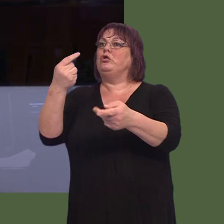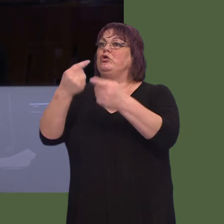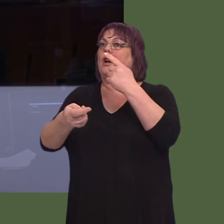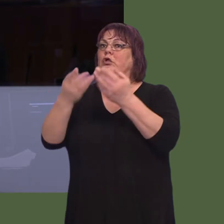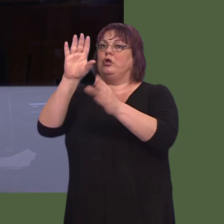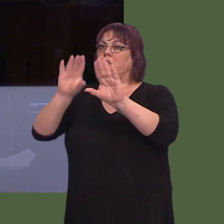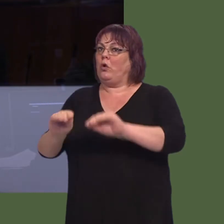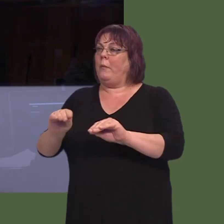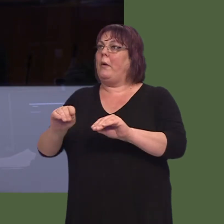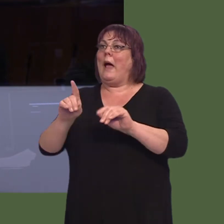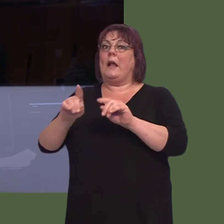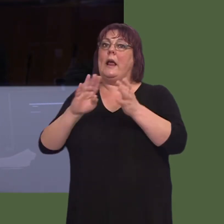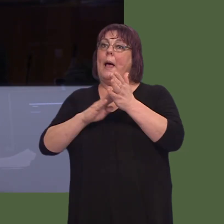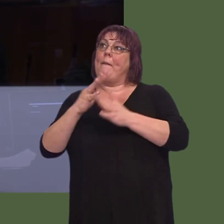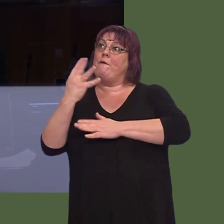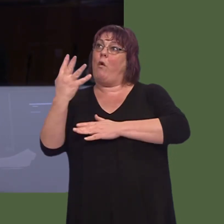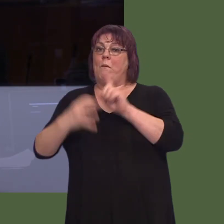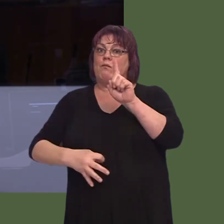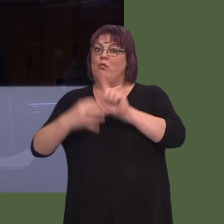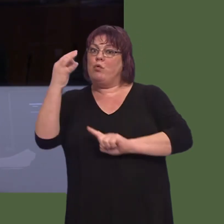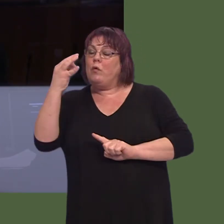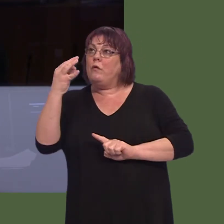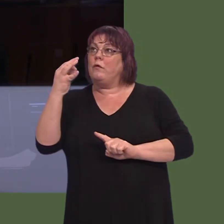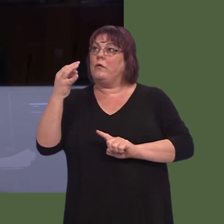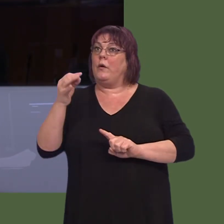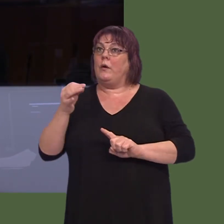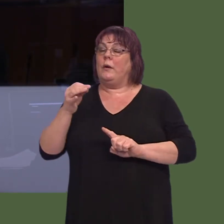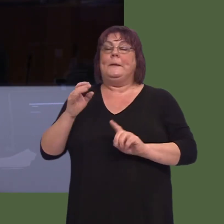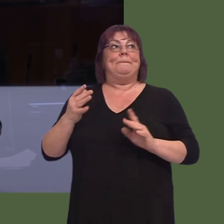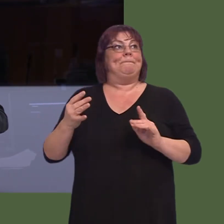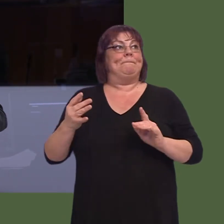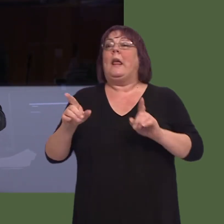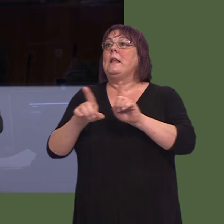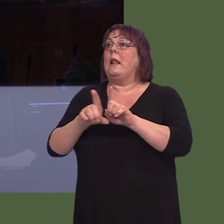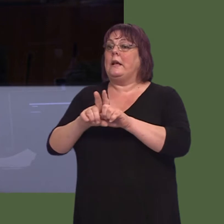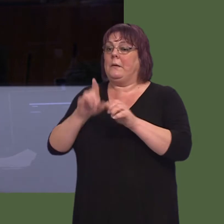to the Severn bridge, for instance, there is a realóthat this is used as an impetus